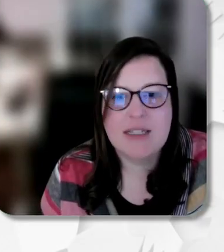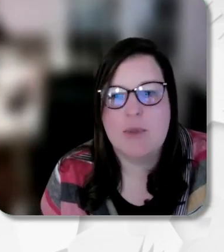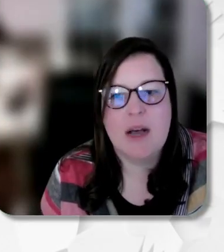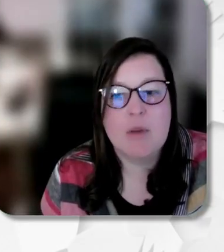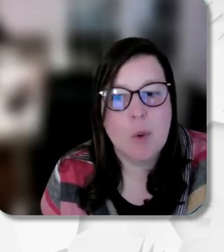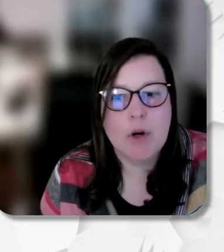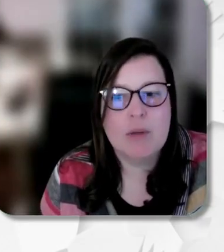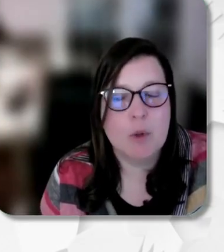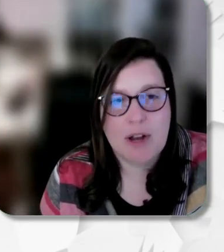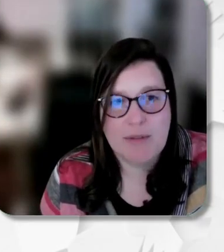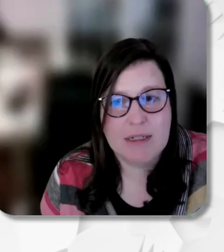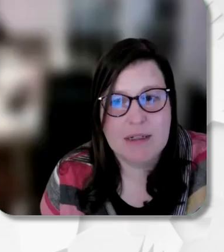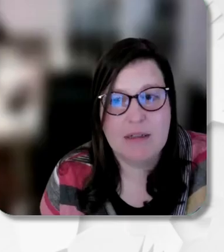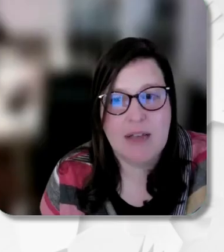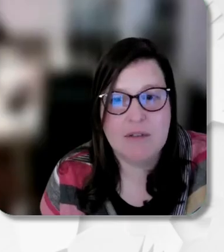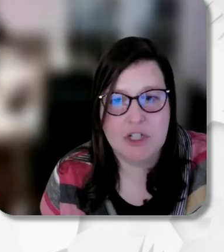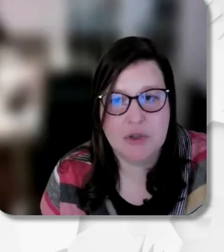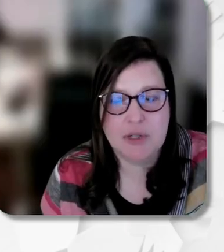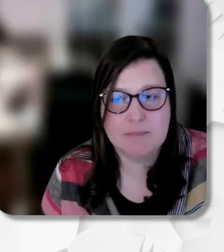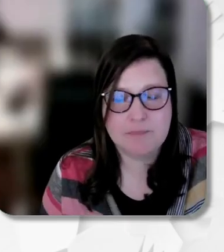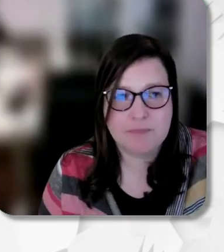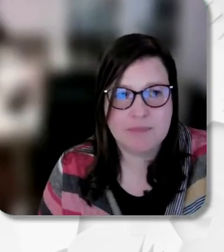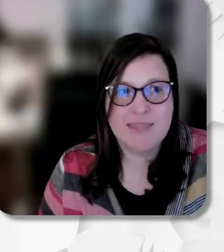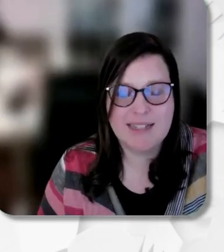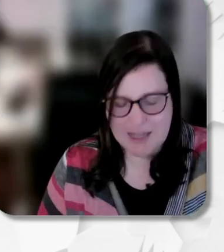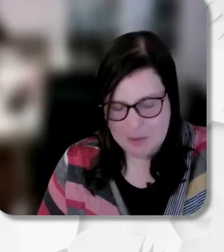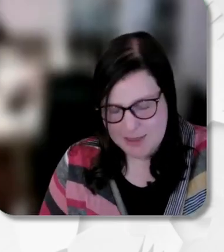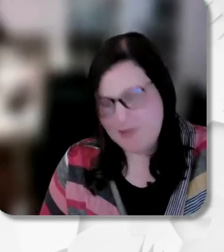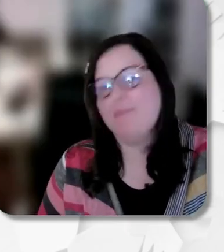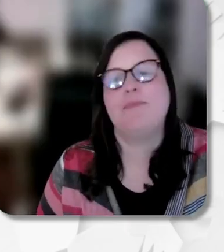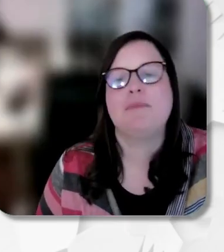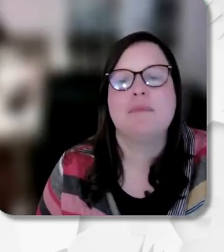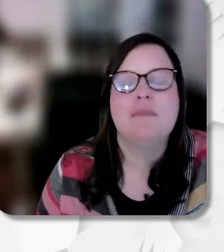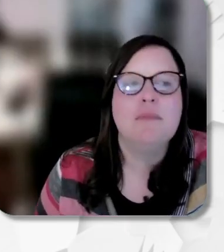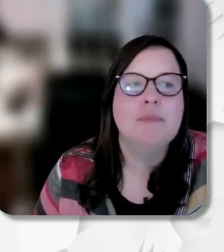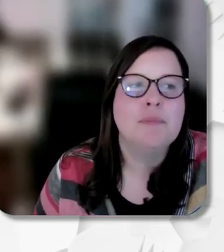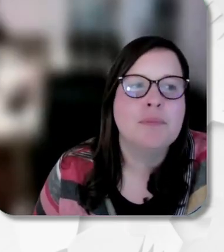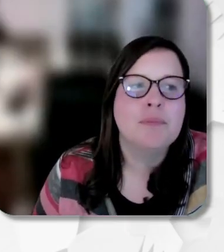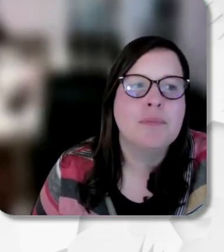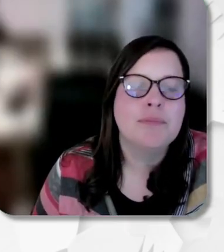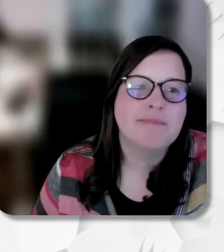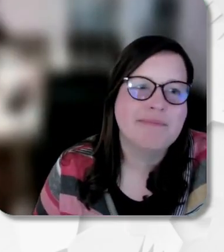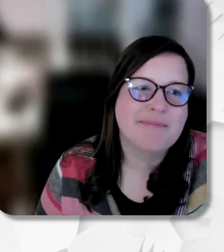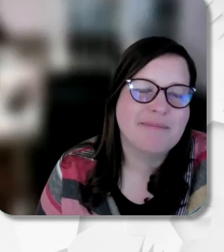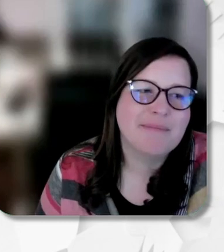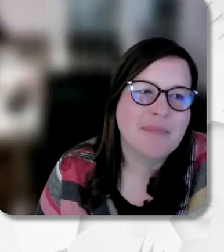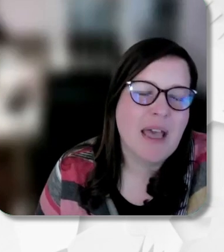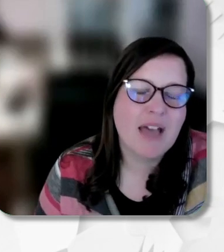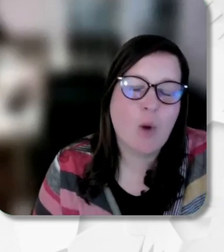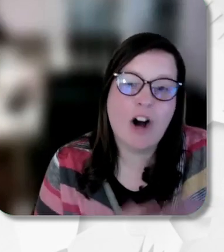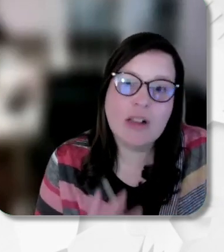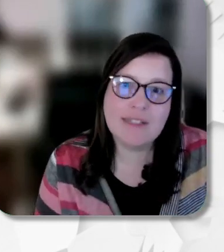is becoming more and more prevalent in the lives of children. Next slide please. And while all of